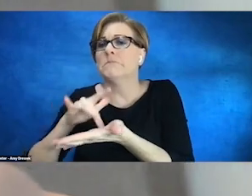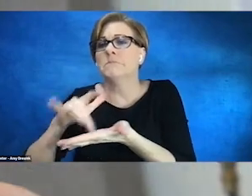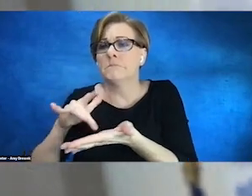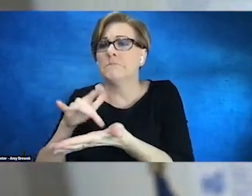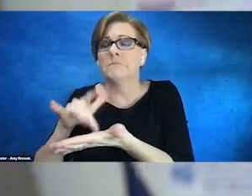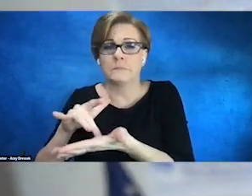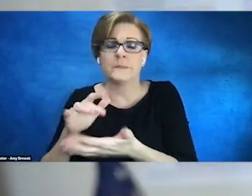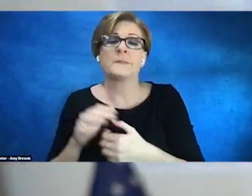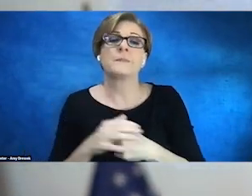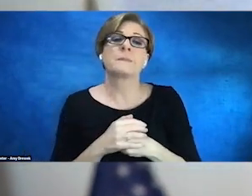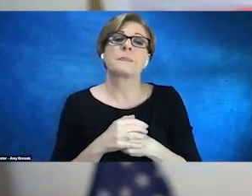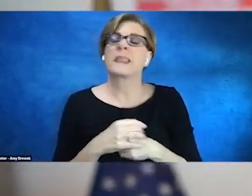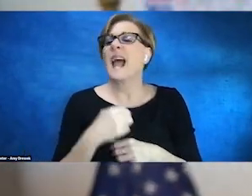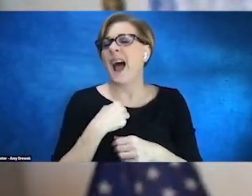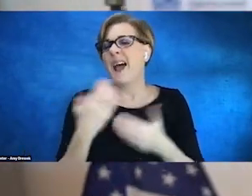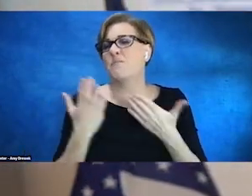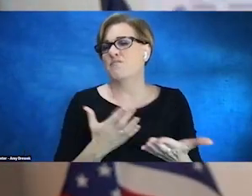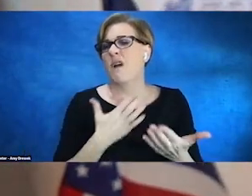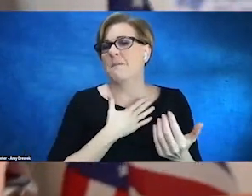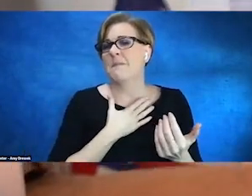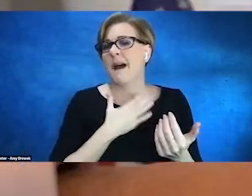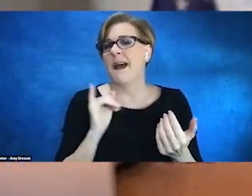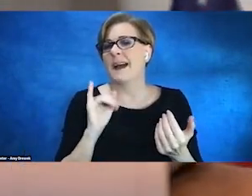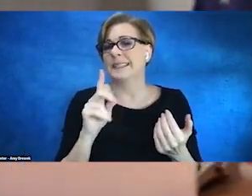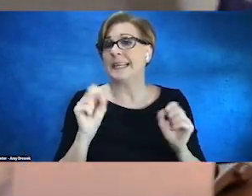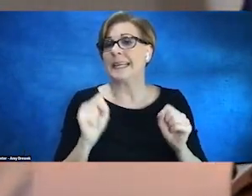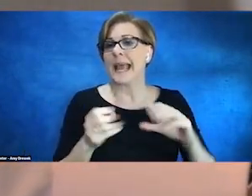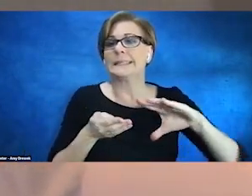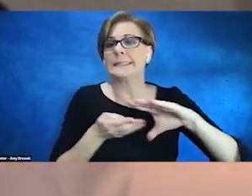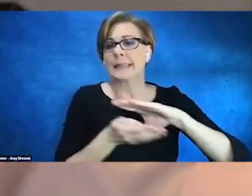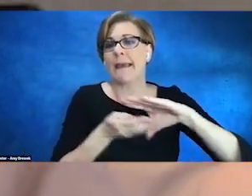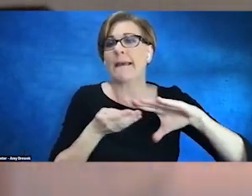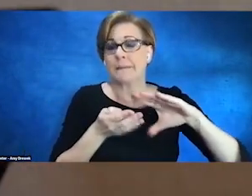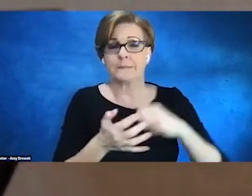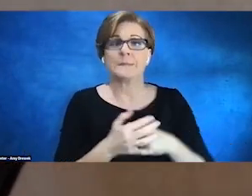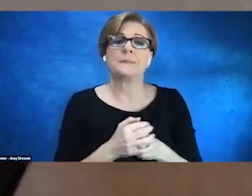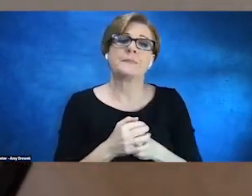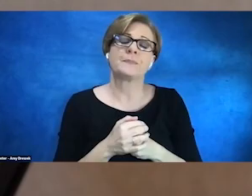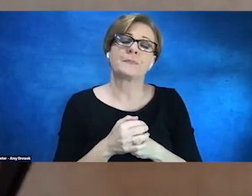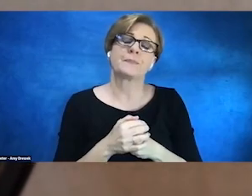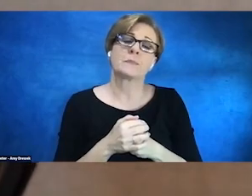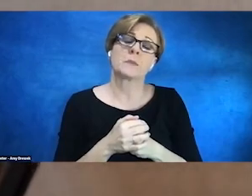information but today I did bring a scannable ID so I'm going to touch the Arizona driver's license